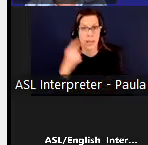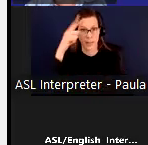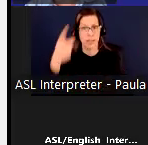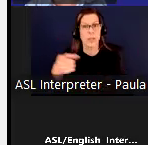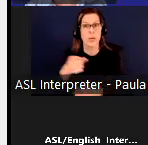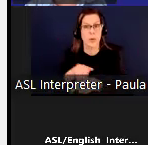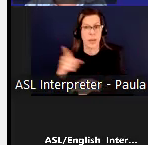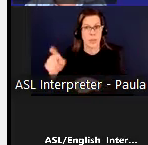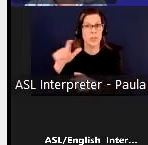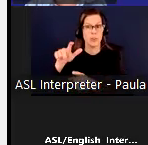Thank you.